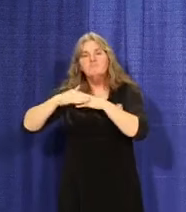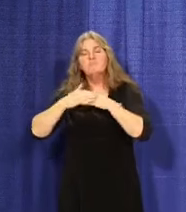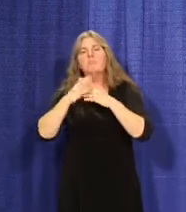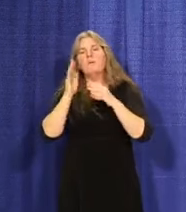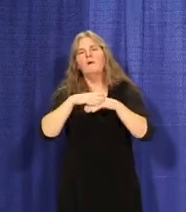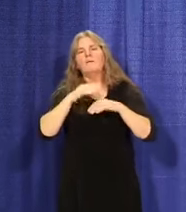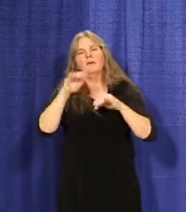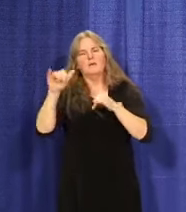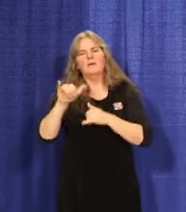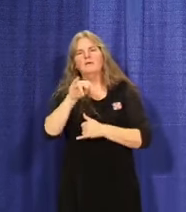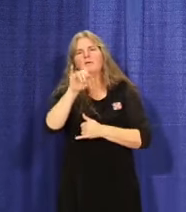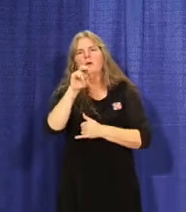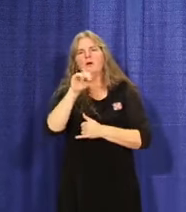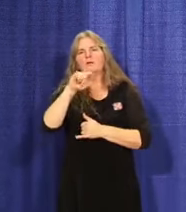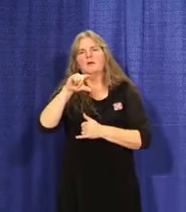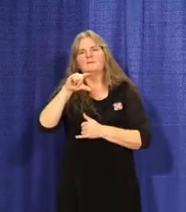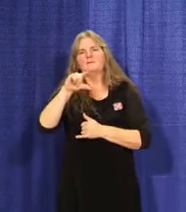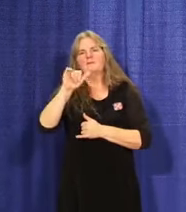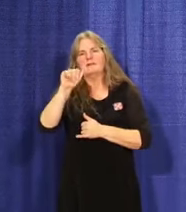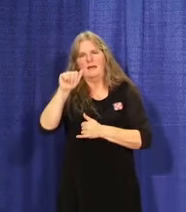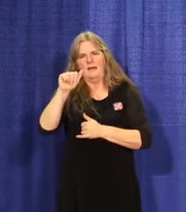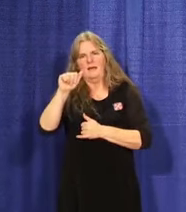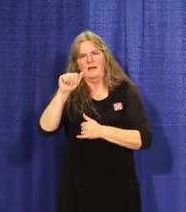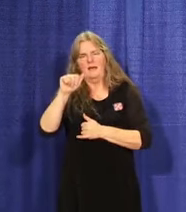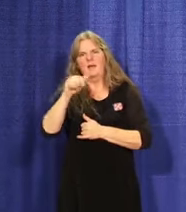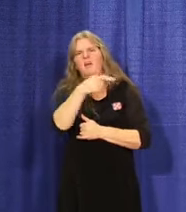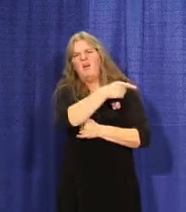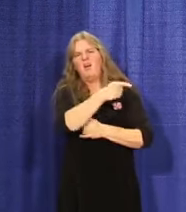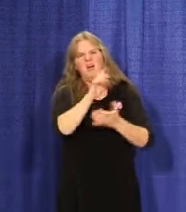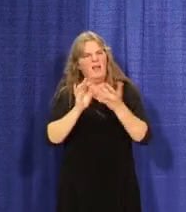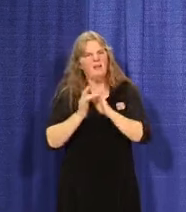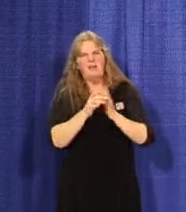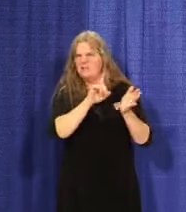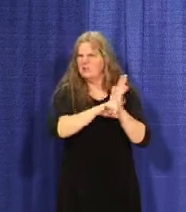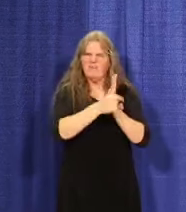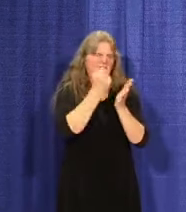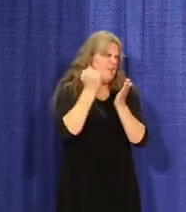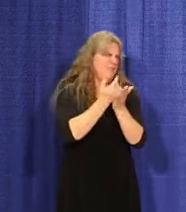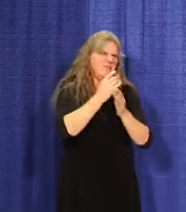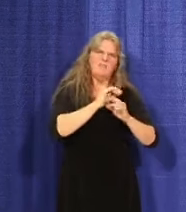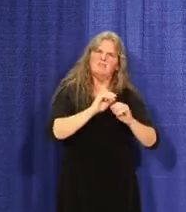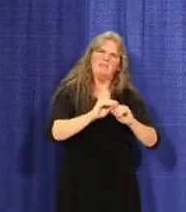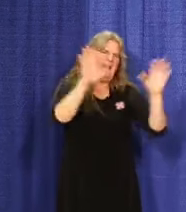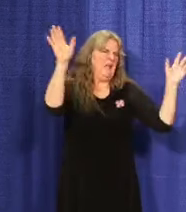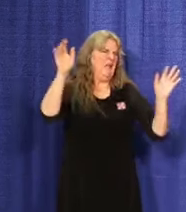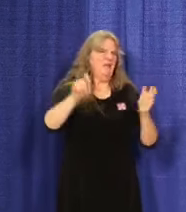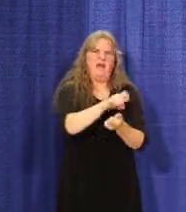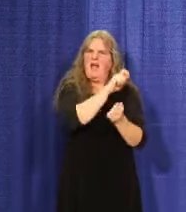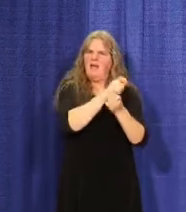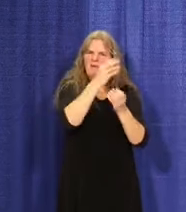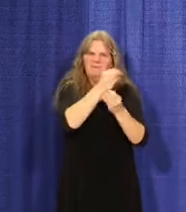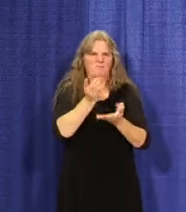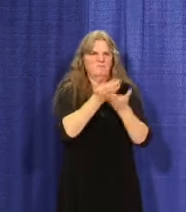Our bubble with BC has been open for more than three months now, and we have seen two cases in